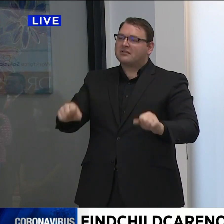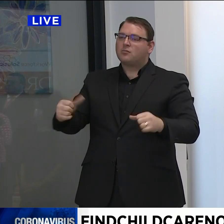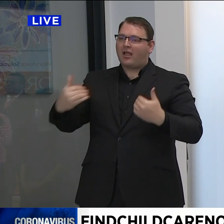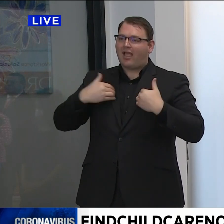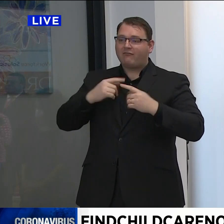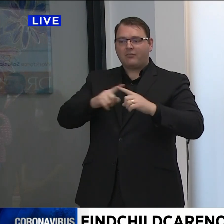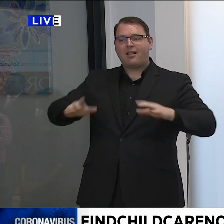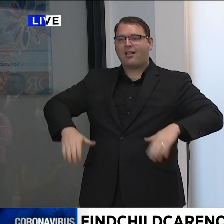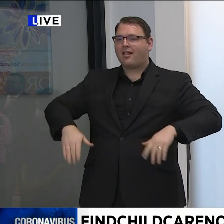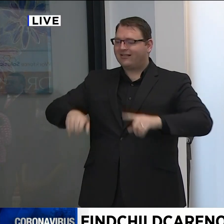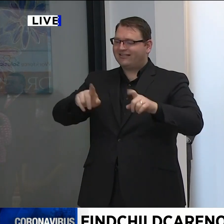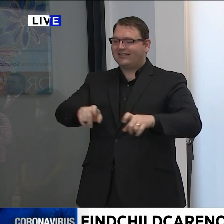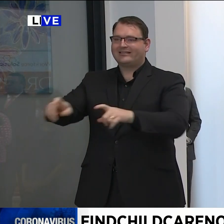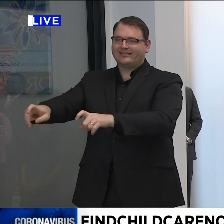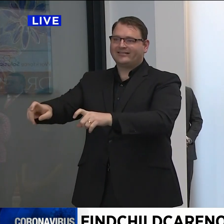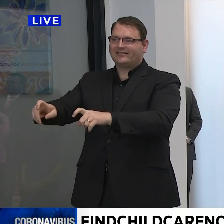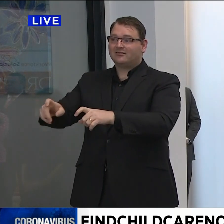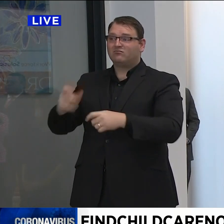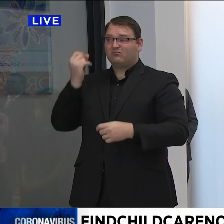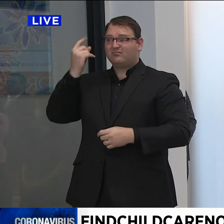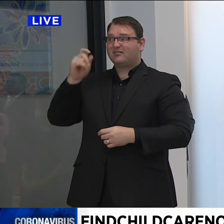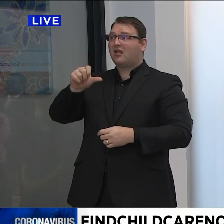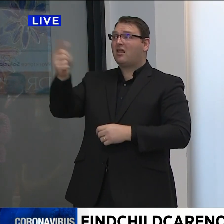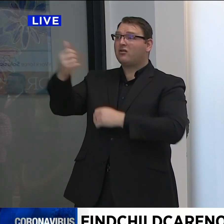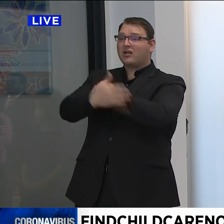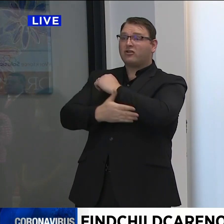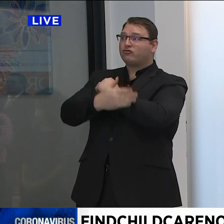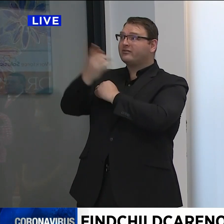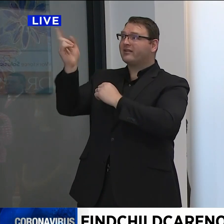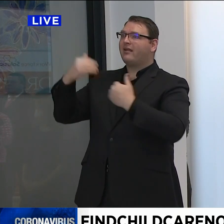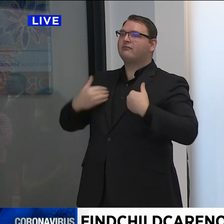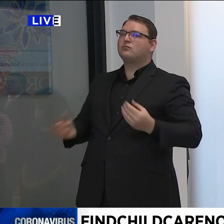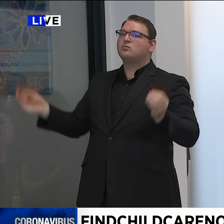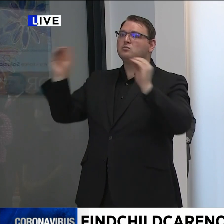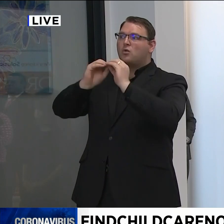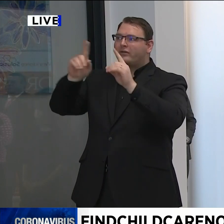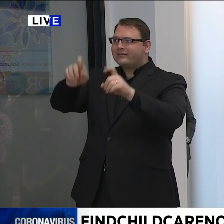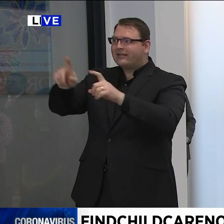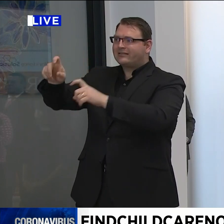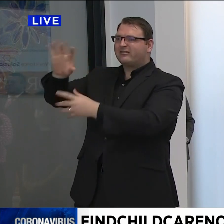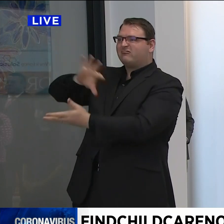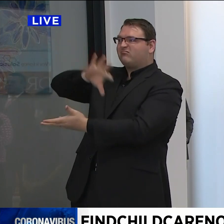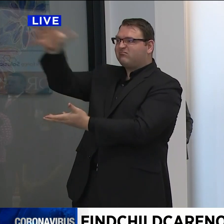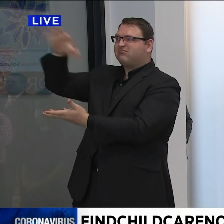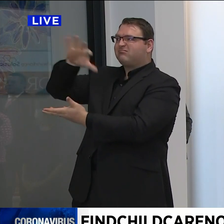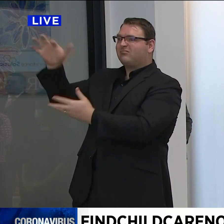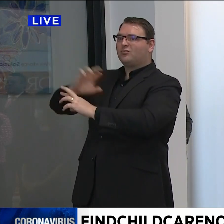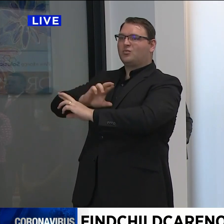who’ve not been diagnosed, it’s been a challenge because we been a challenge because we don’t have the access don’t have the access to test the materials that they